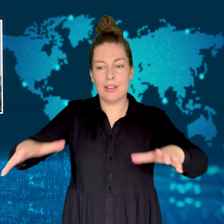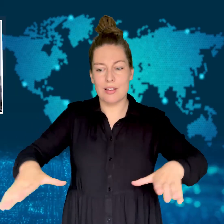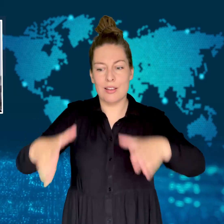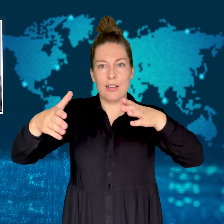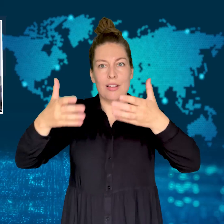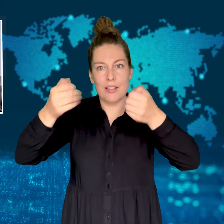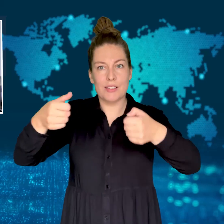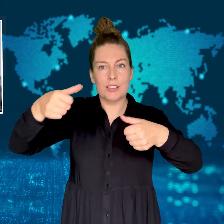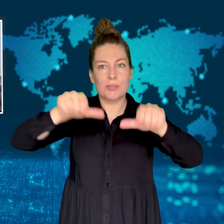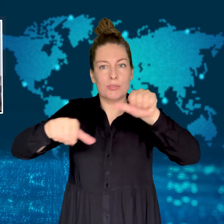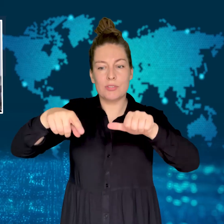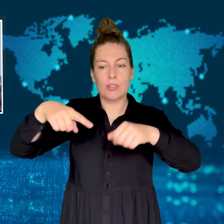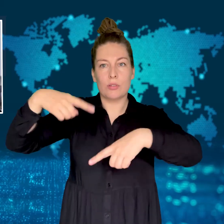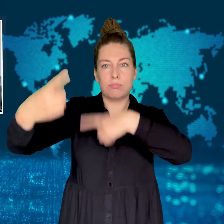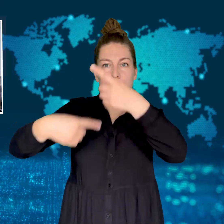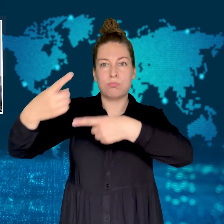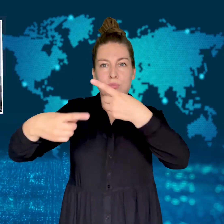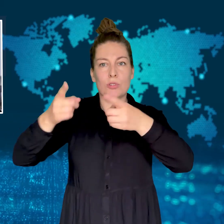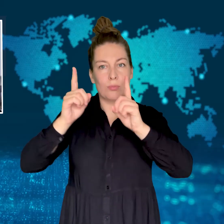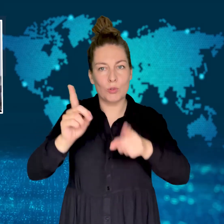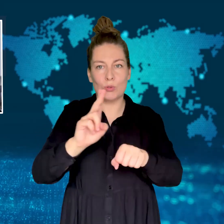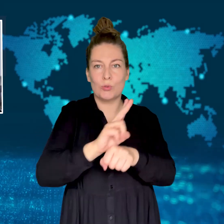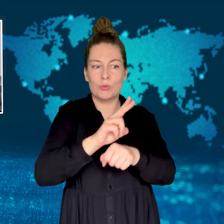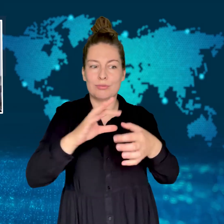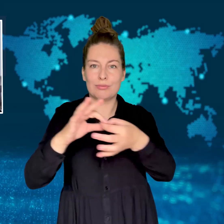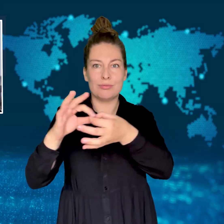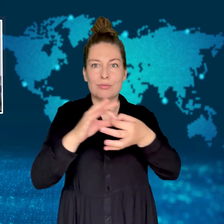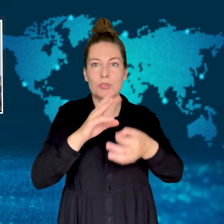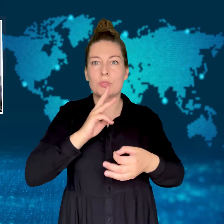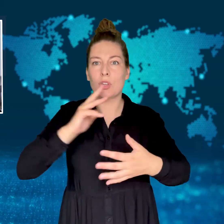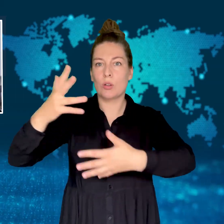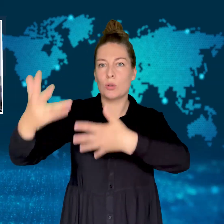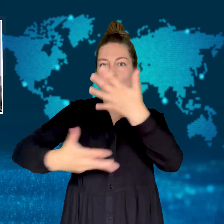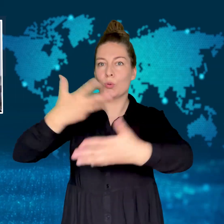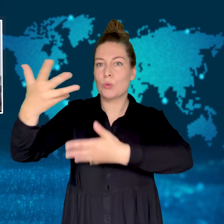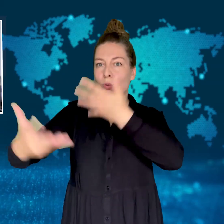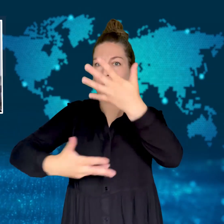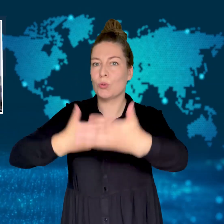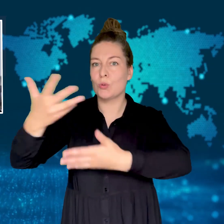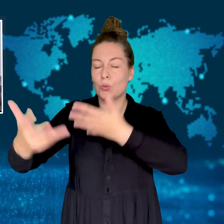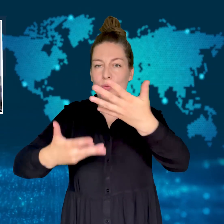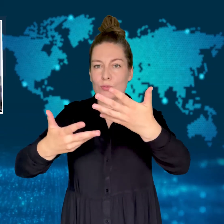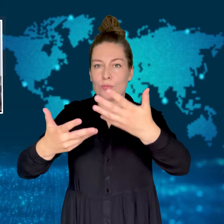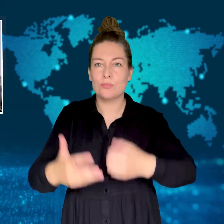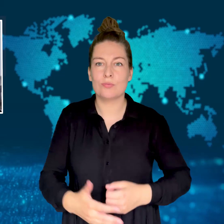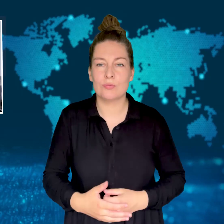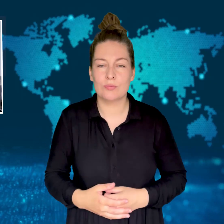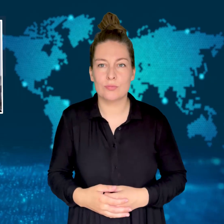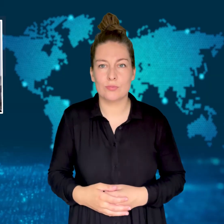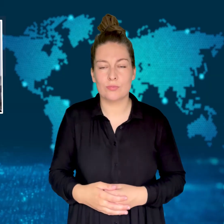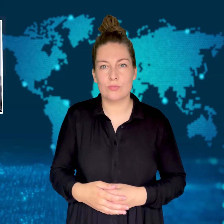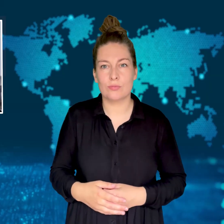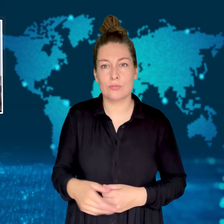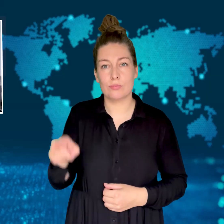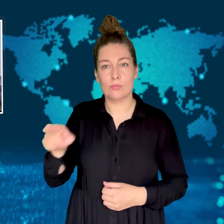China and South Korea have both opposed the plan,